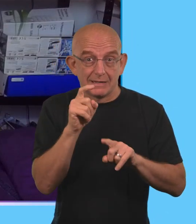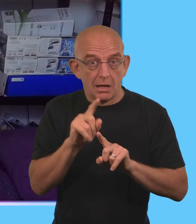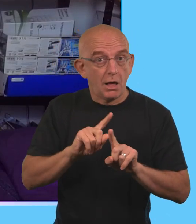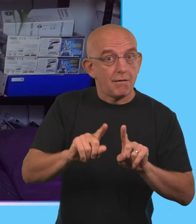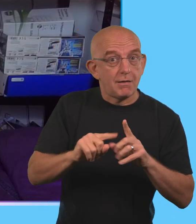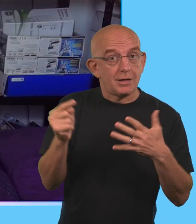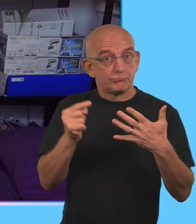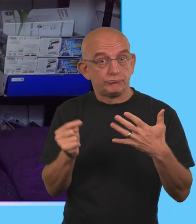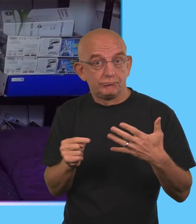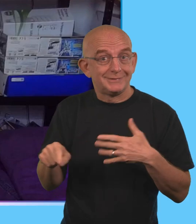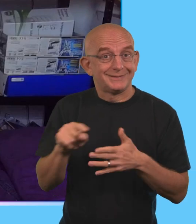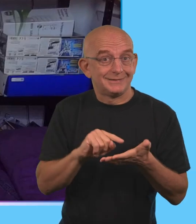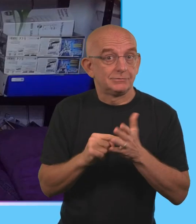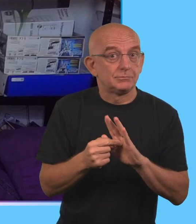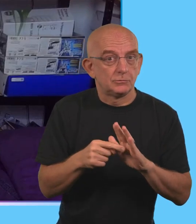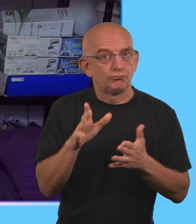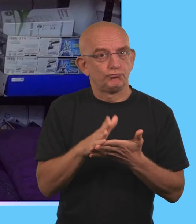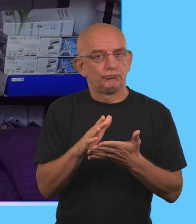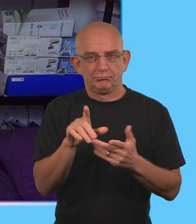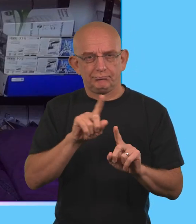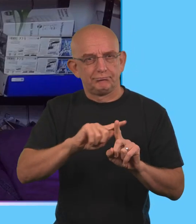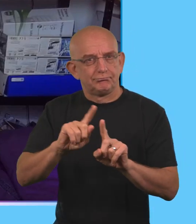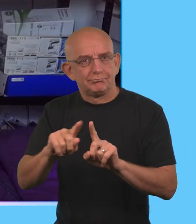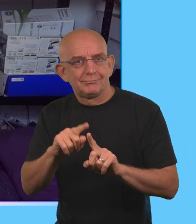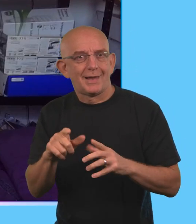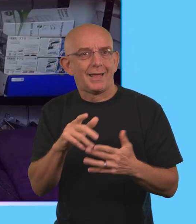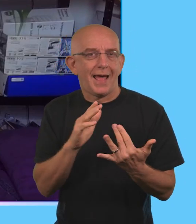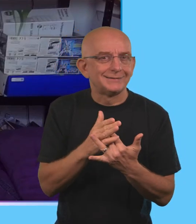games shown in the showcase that will have the correct mix of accessibility